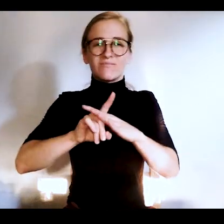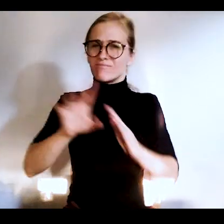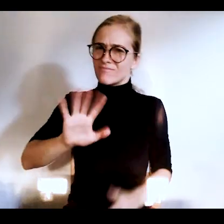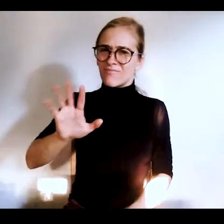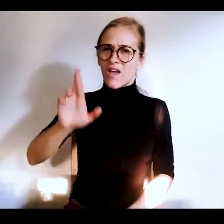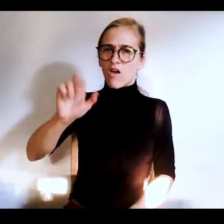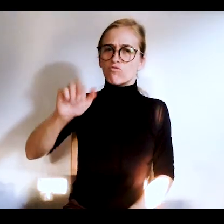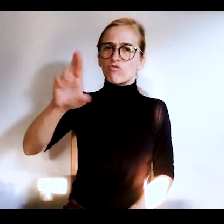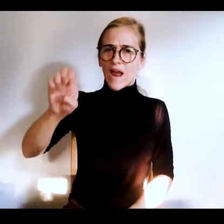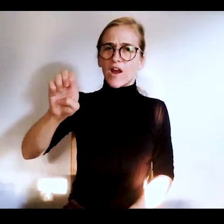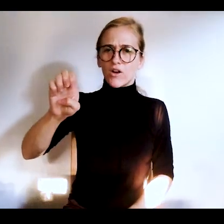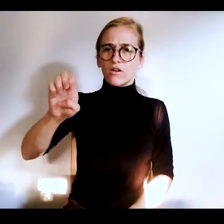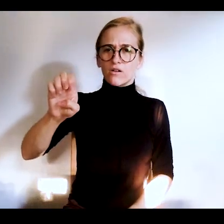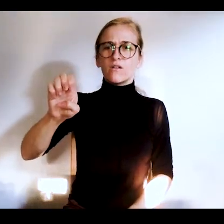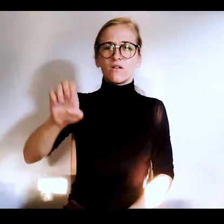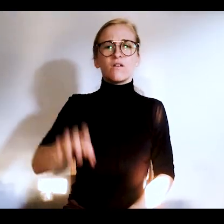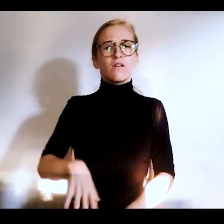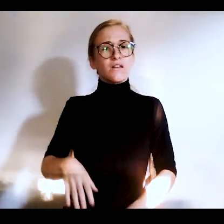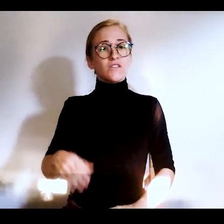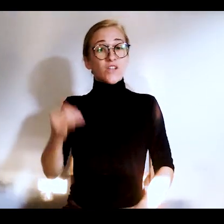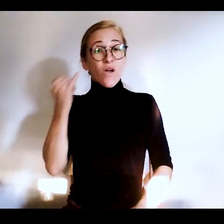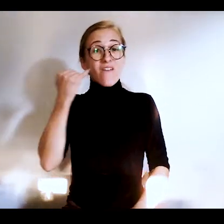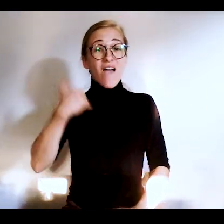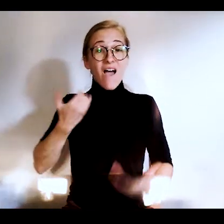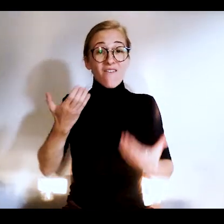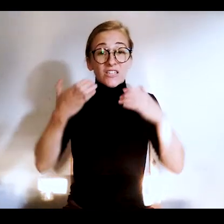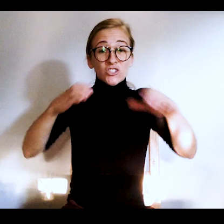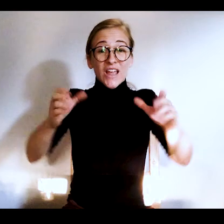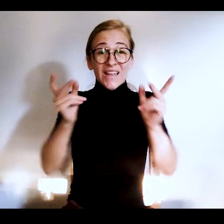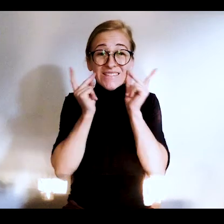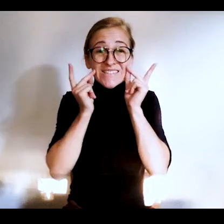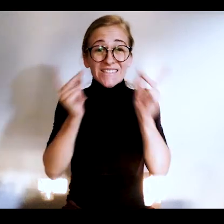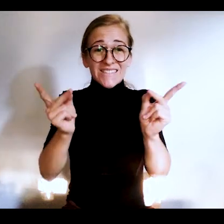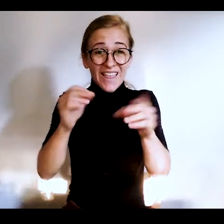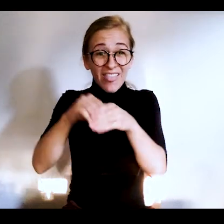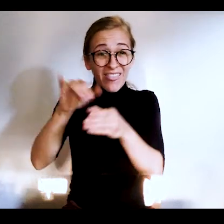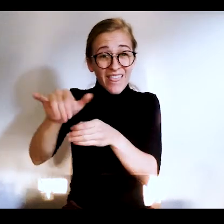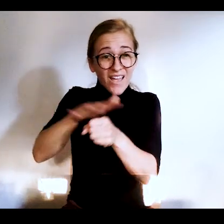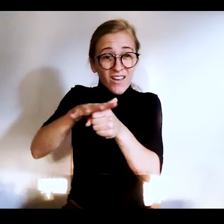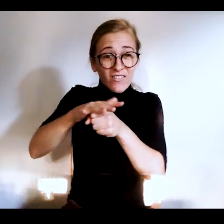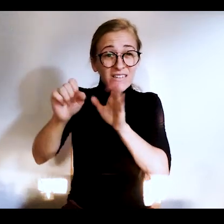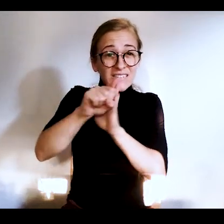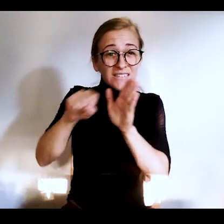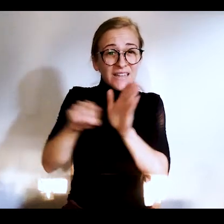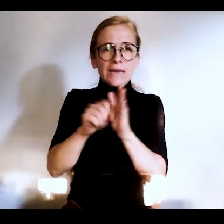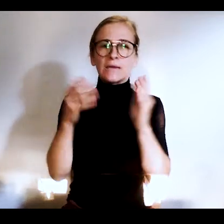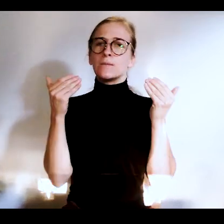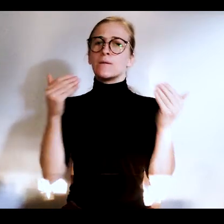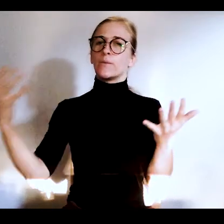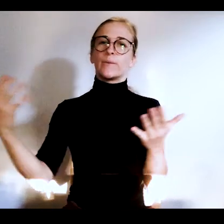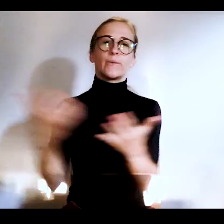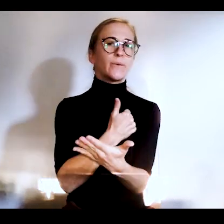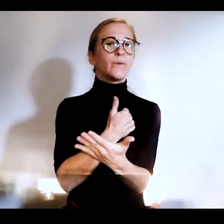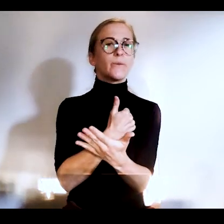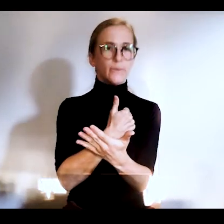It’s a chance to see that monument if you’re in this part of the state.